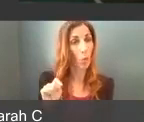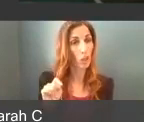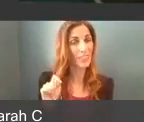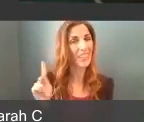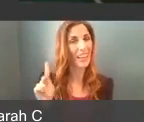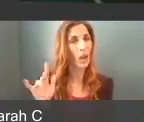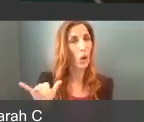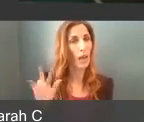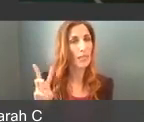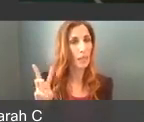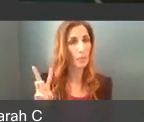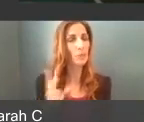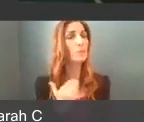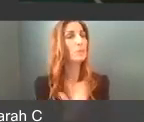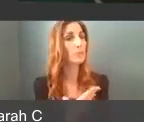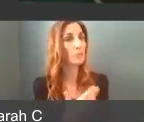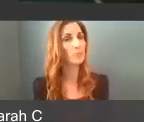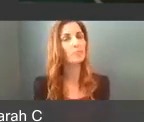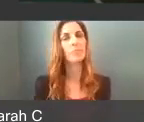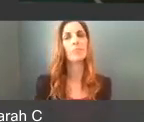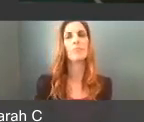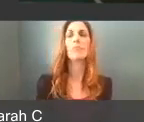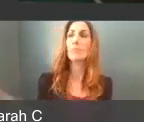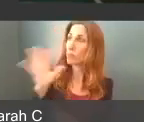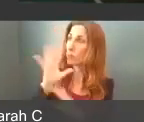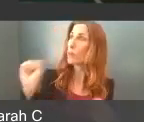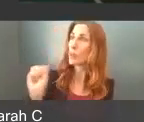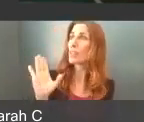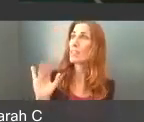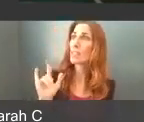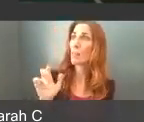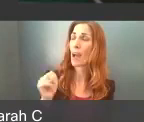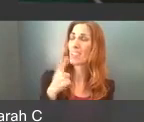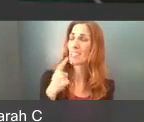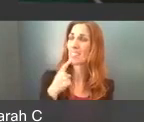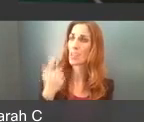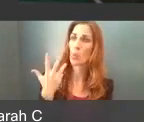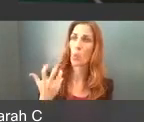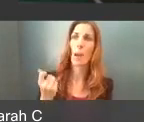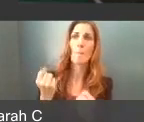[Reporter] President Biden's saying he wants as many K-8 schools as possible five days